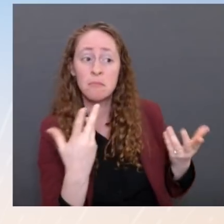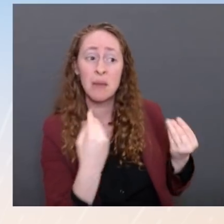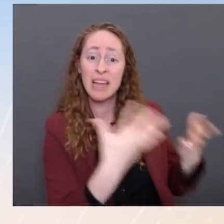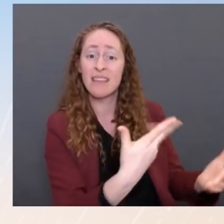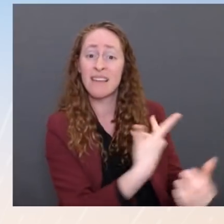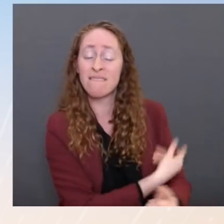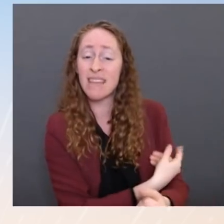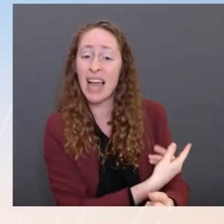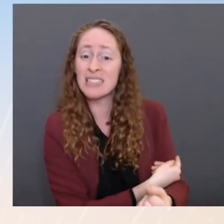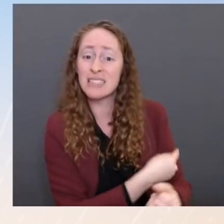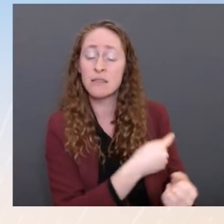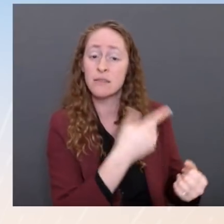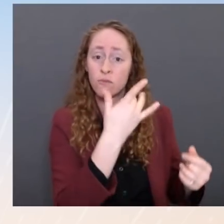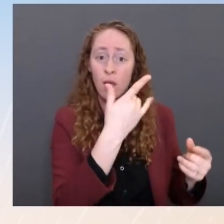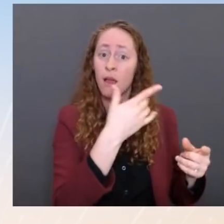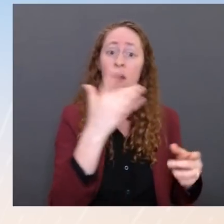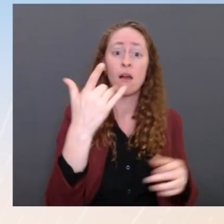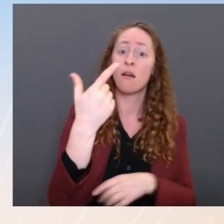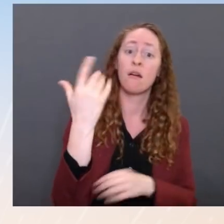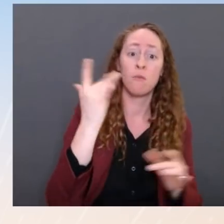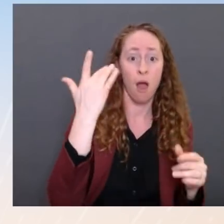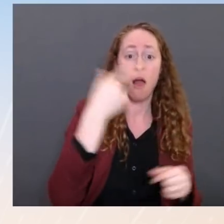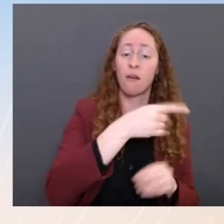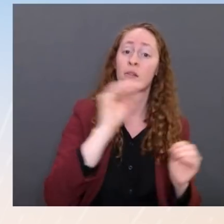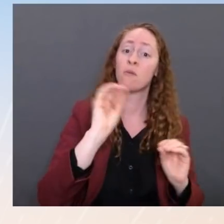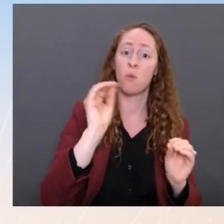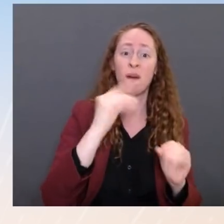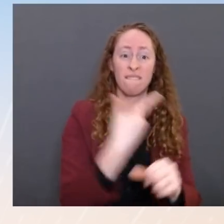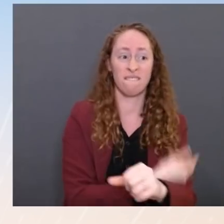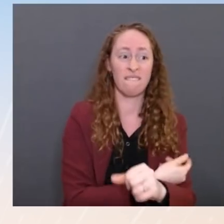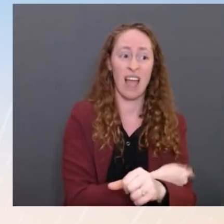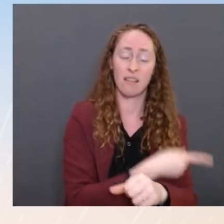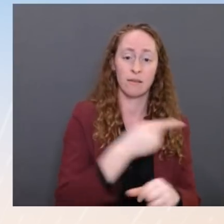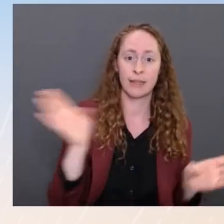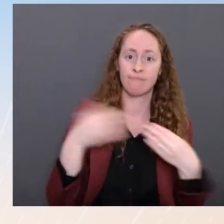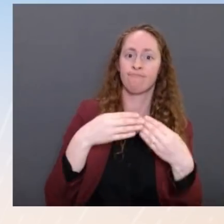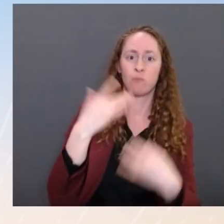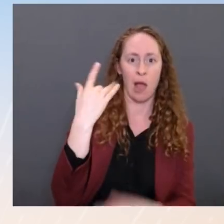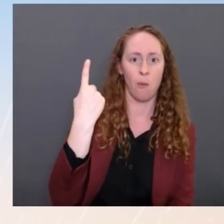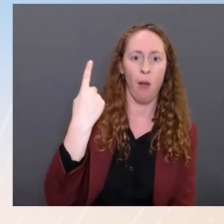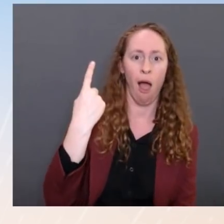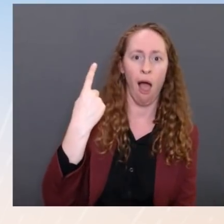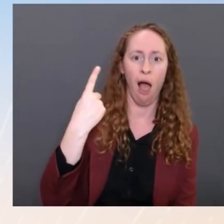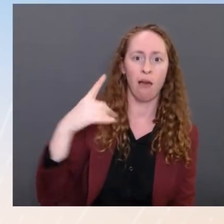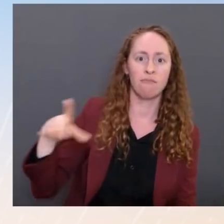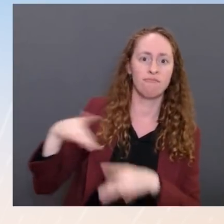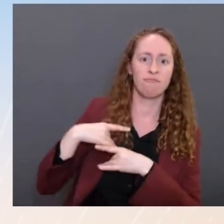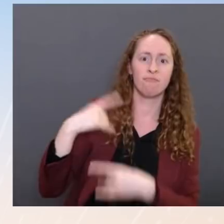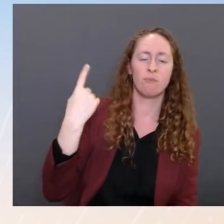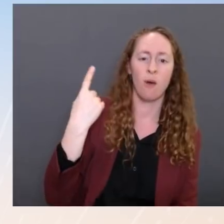And as you noted, the DPRK has repeatedly refused vaccine donations from COVAX. We do not --